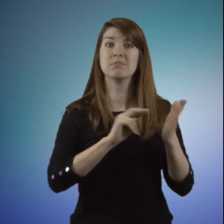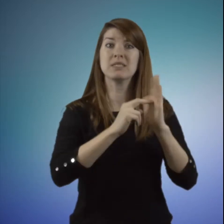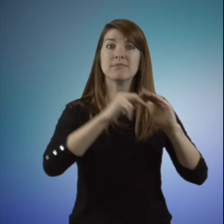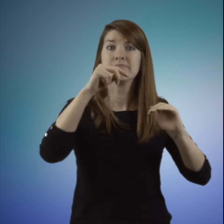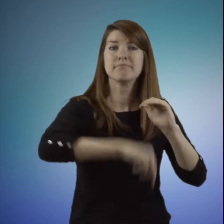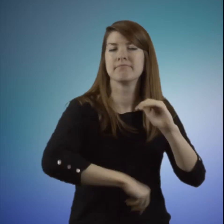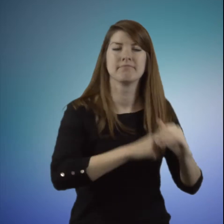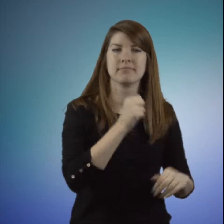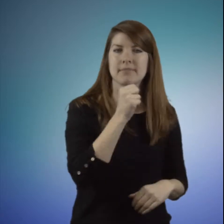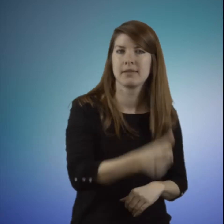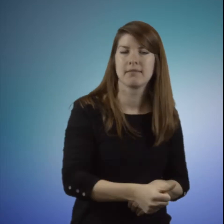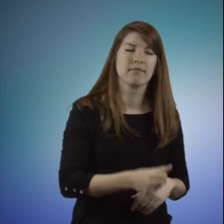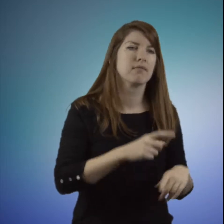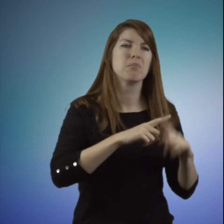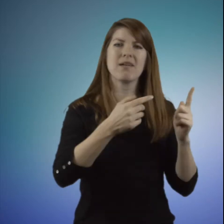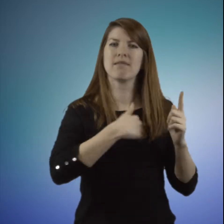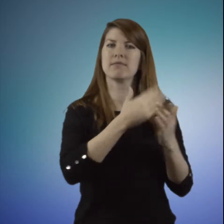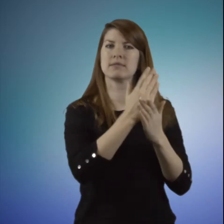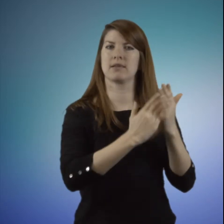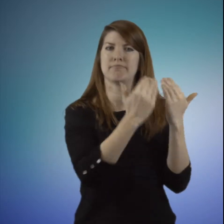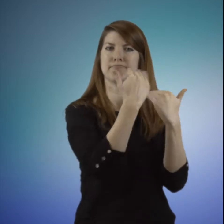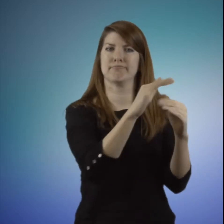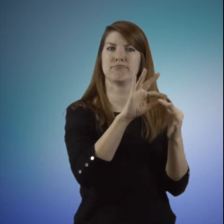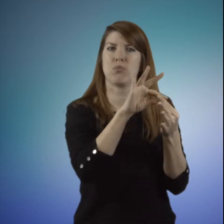But they do have some stipulations that go with them that we'll talk about.